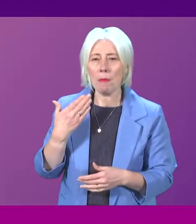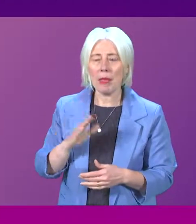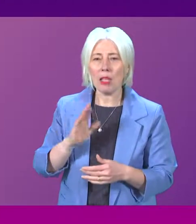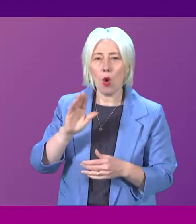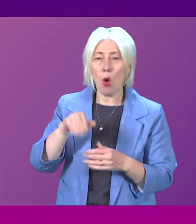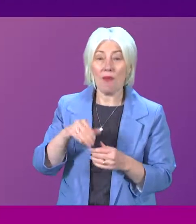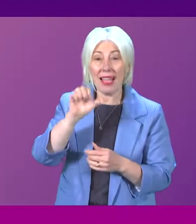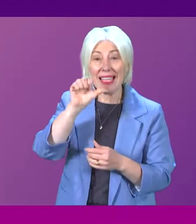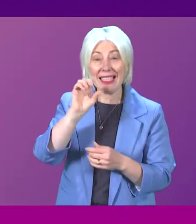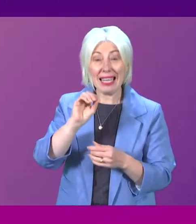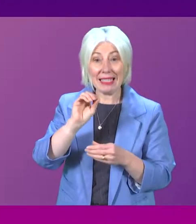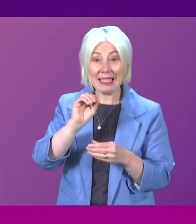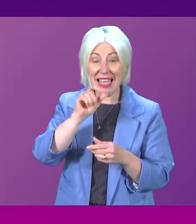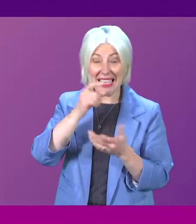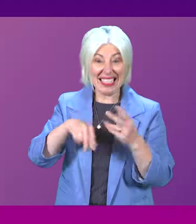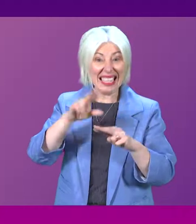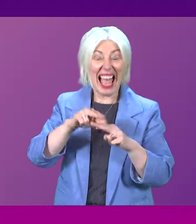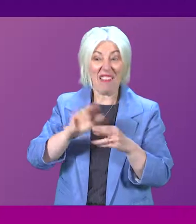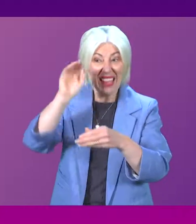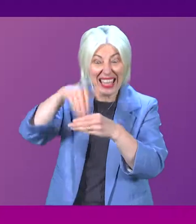60 members of staff, so there are resources there.